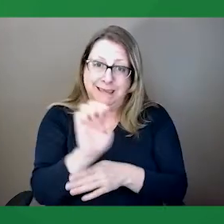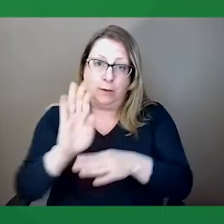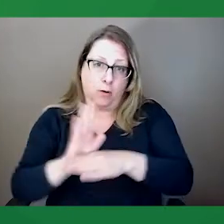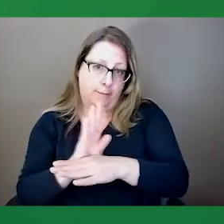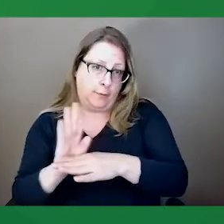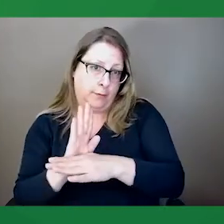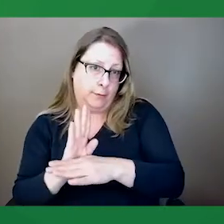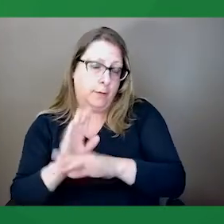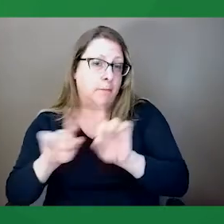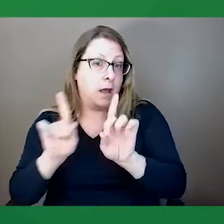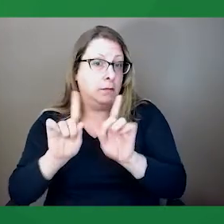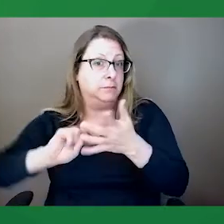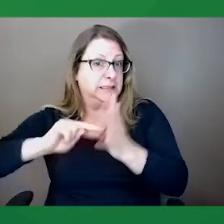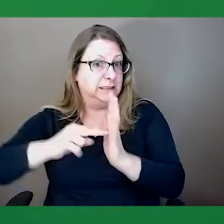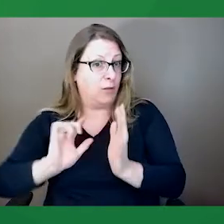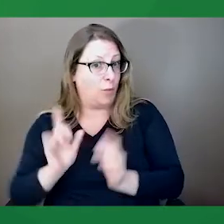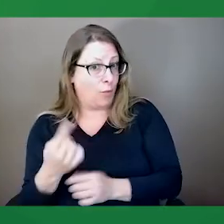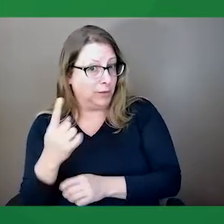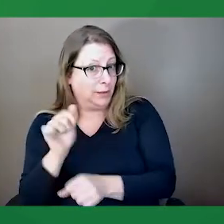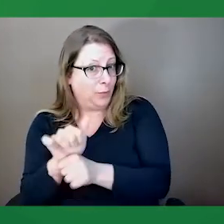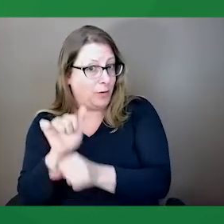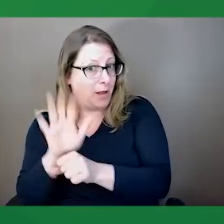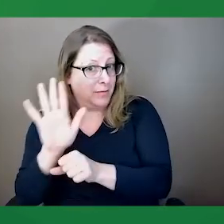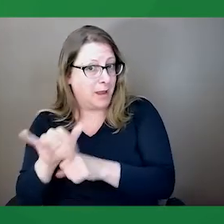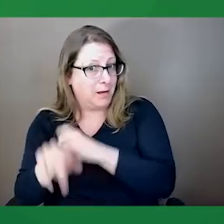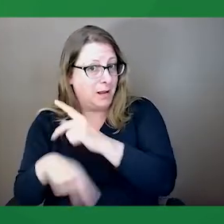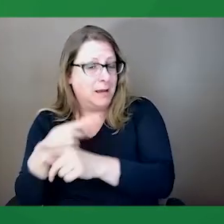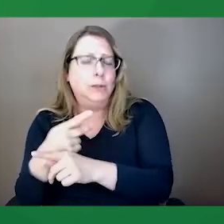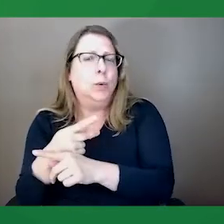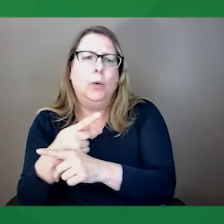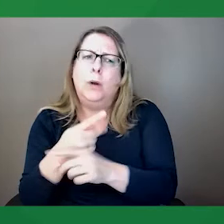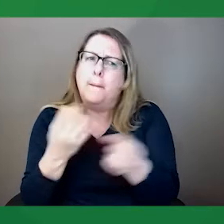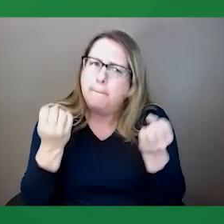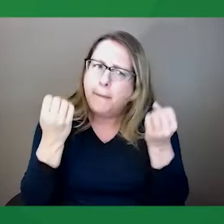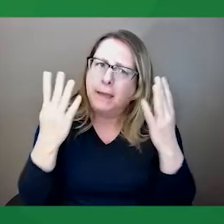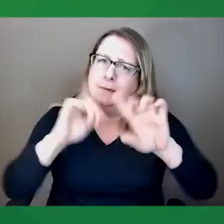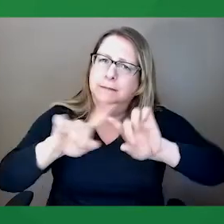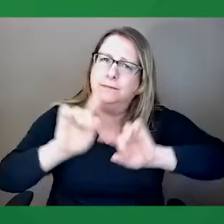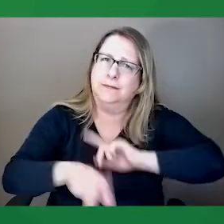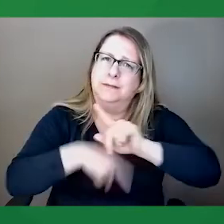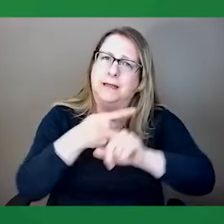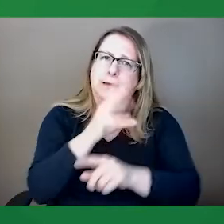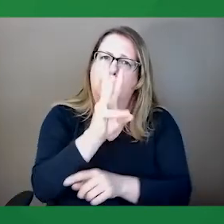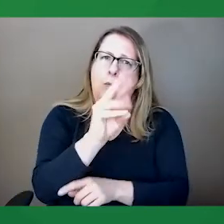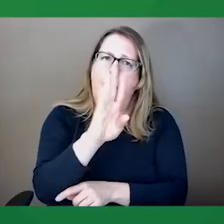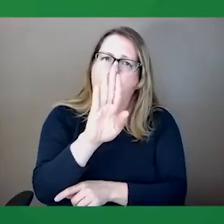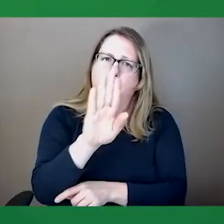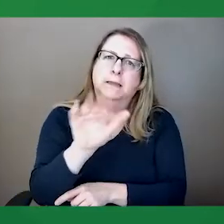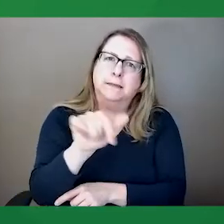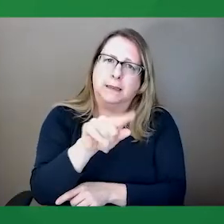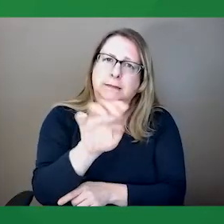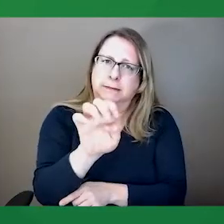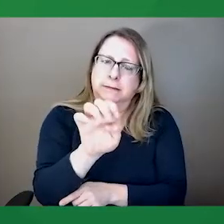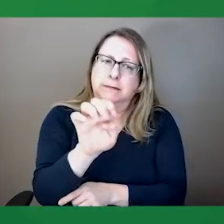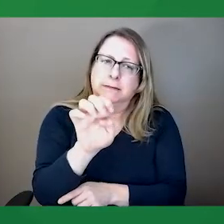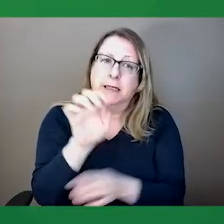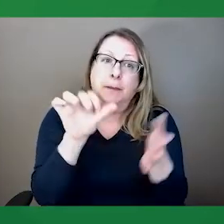So web , I focus in Ecommerce, but that doesn't mean what I work is only Ecommerce. We have a lot of websites out there in the world.